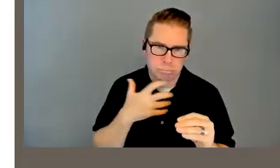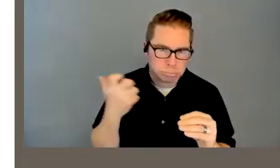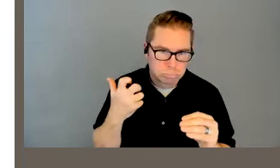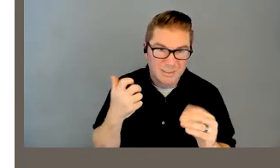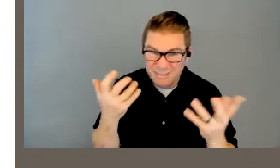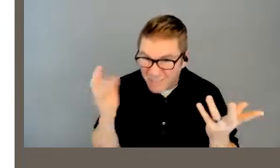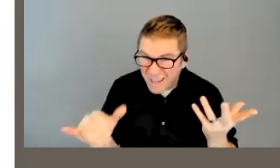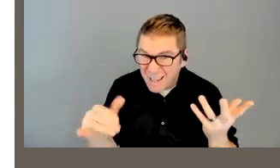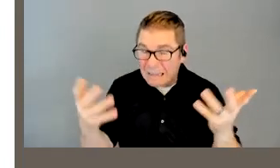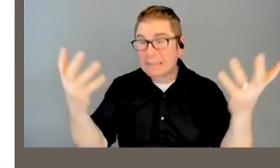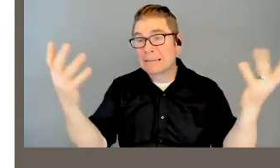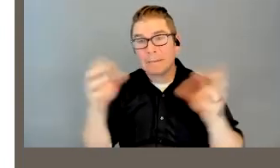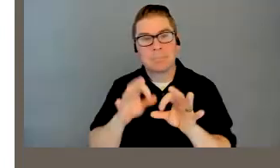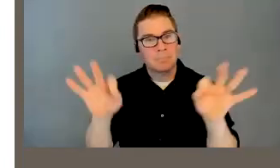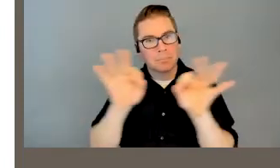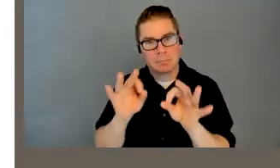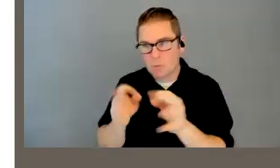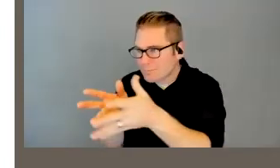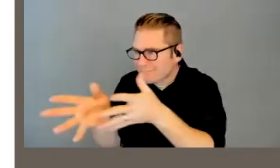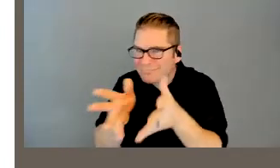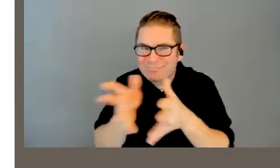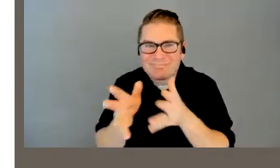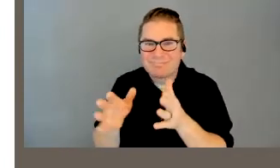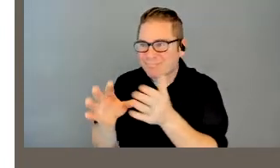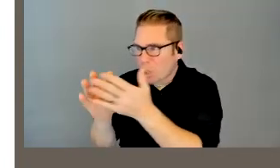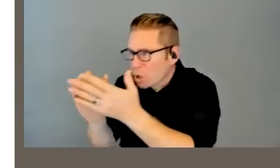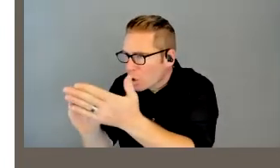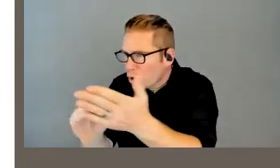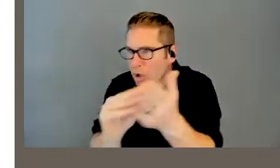And for some students, particularly as a white female